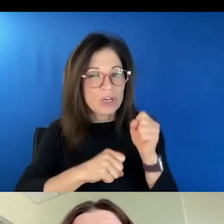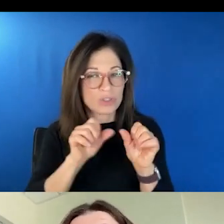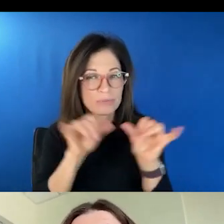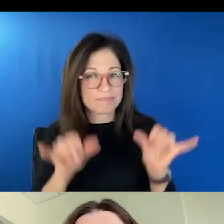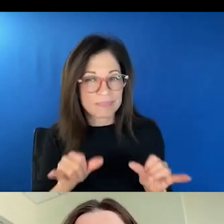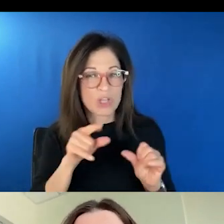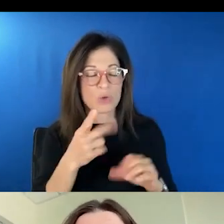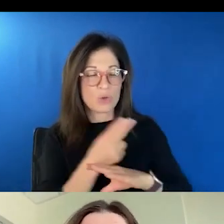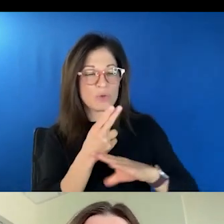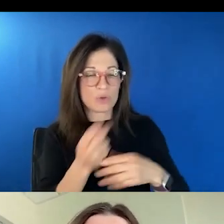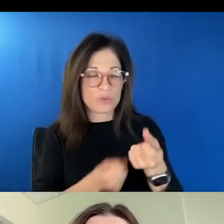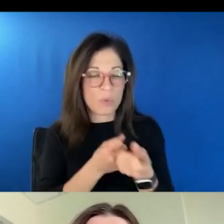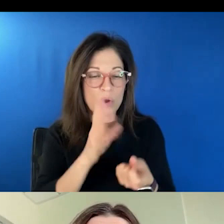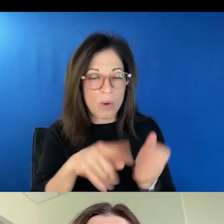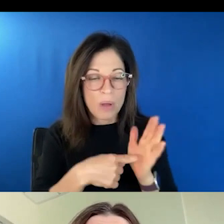TO SUPPORT THEIR MODELS TO RESPOND TO MOBILE CRISIS